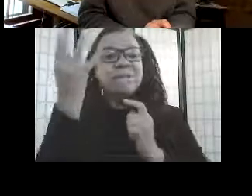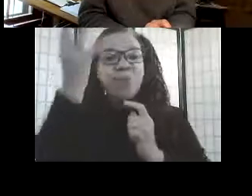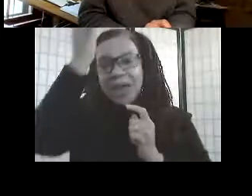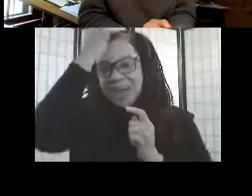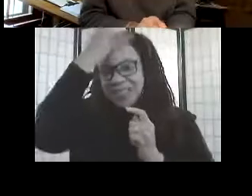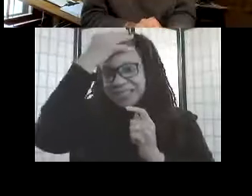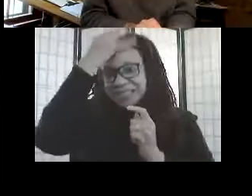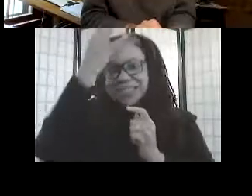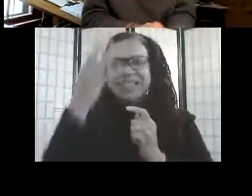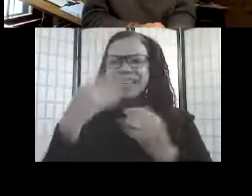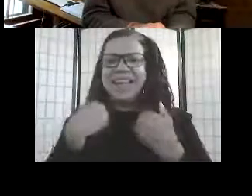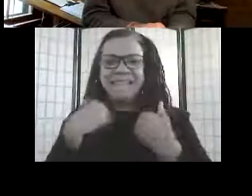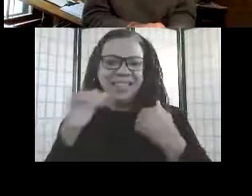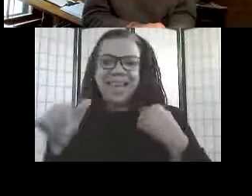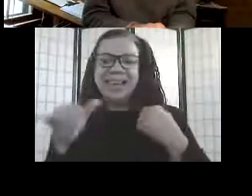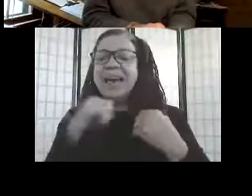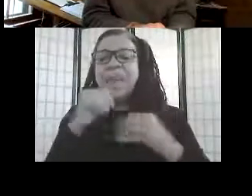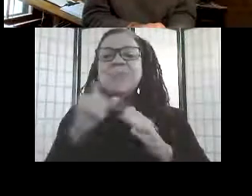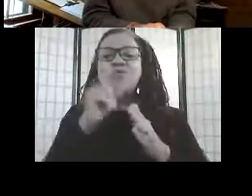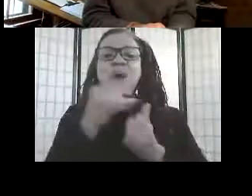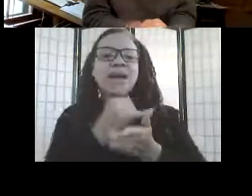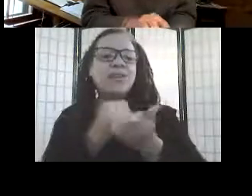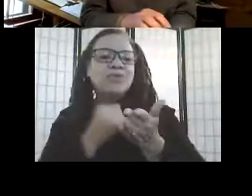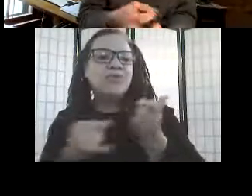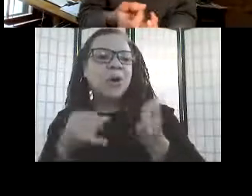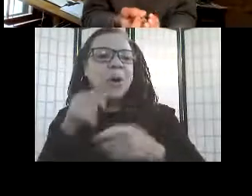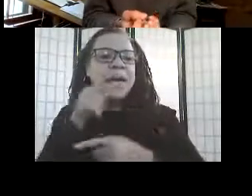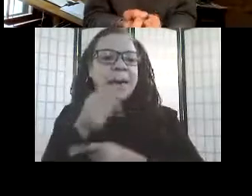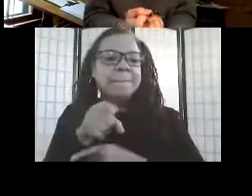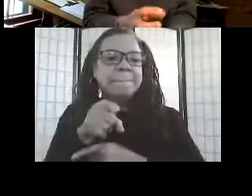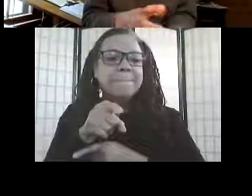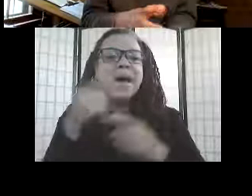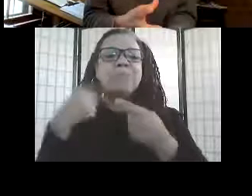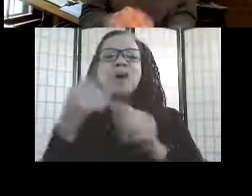Um, so I'm not trying to draw what he looks like, I'm trying to draw, I'm trying to capture his body language,